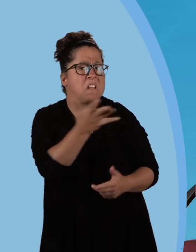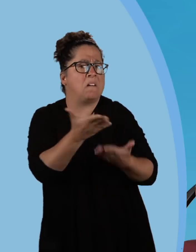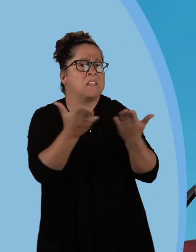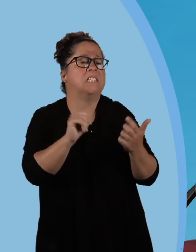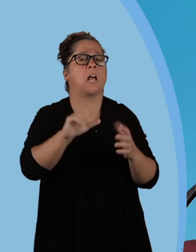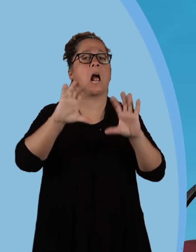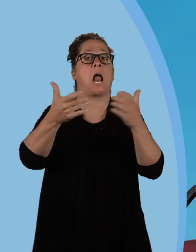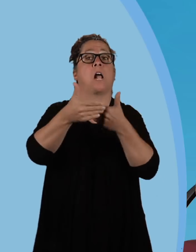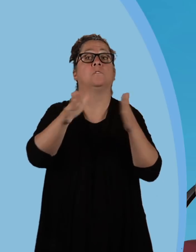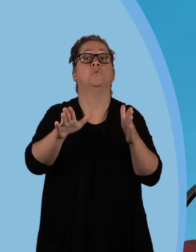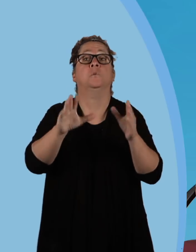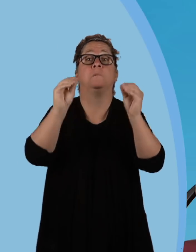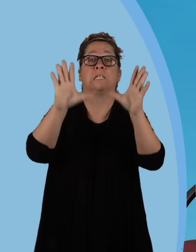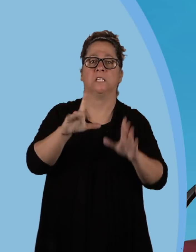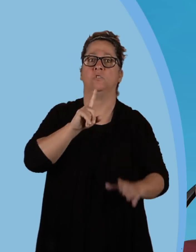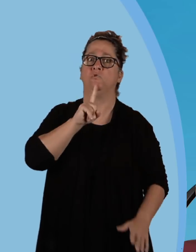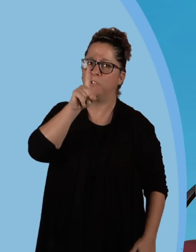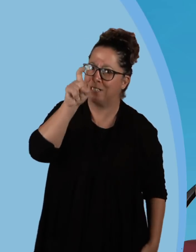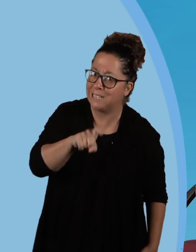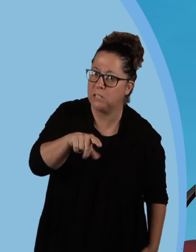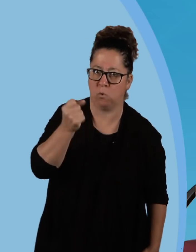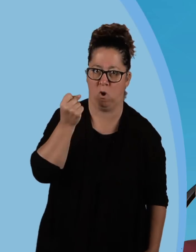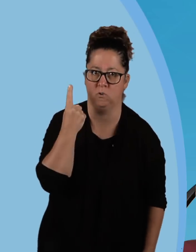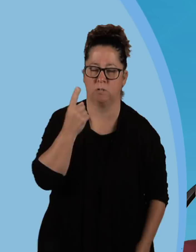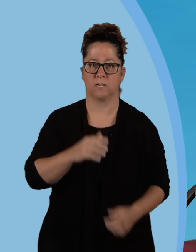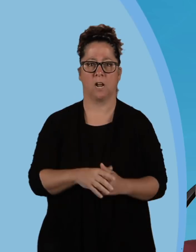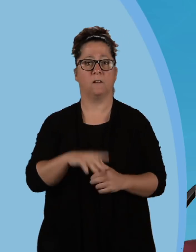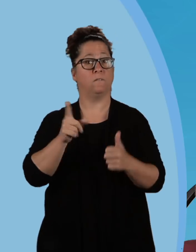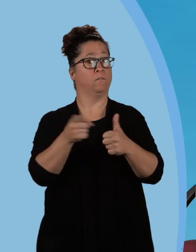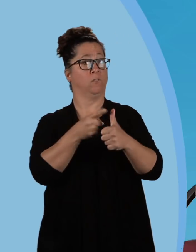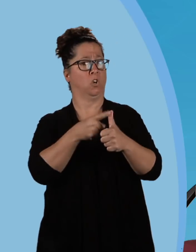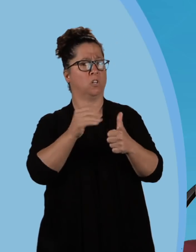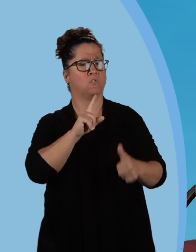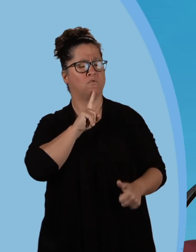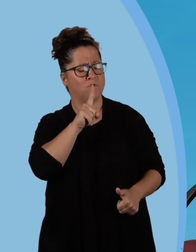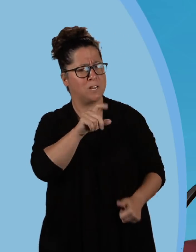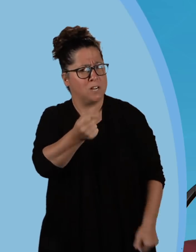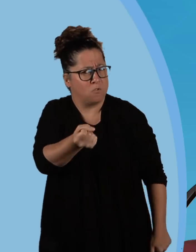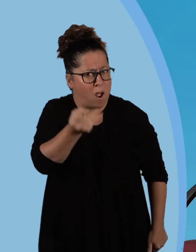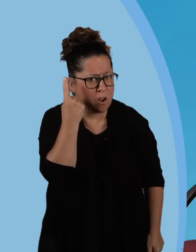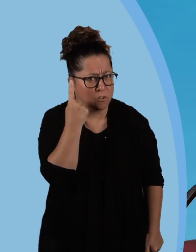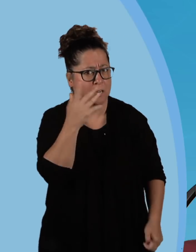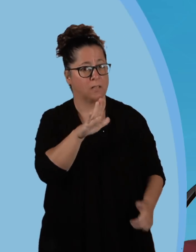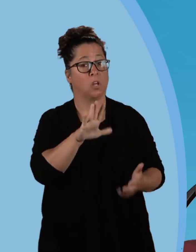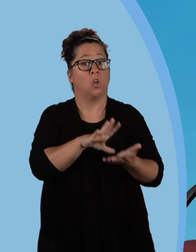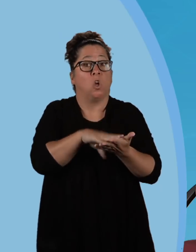that the classroom teacher really needs to understand. I think, first of all, they really need to understand that learning through